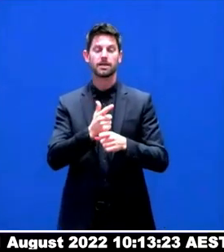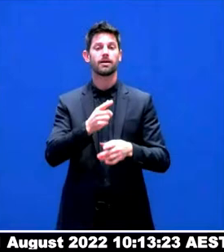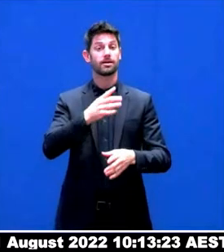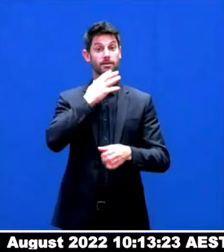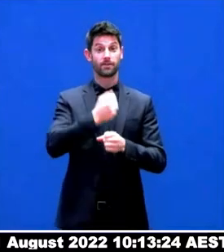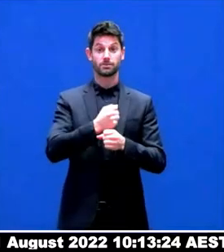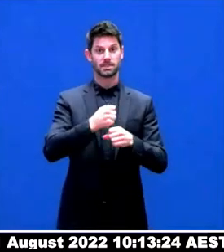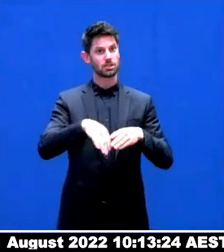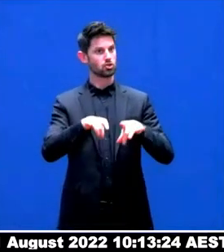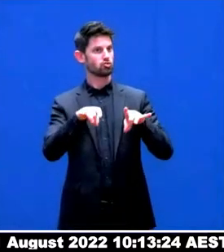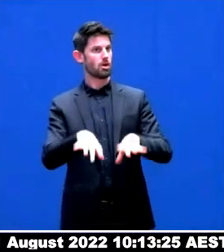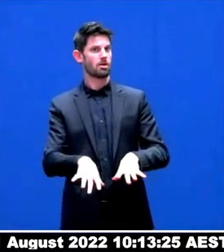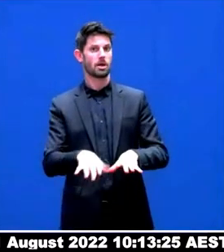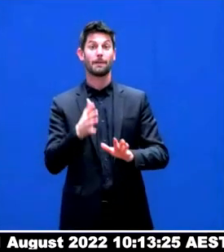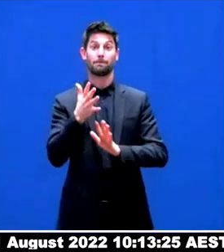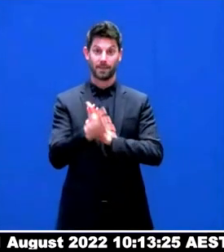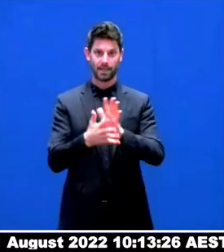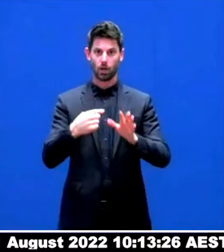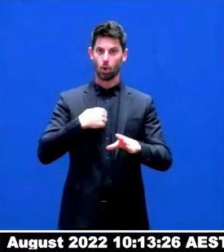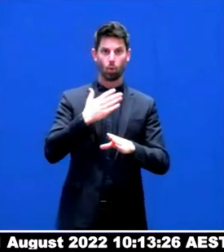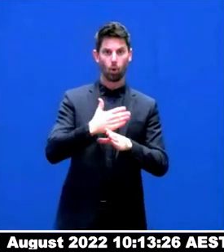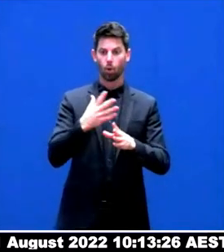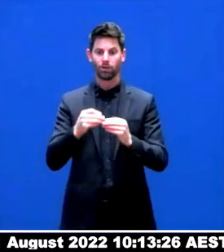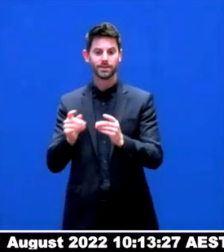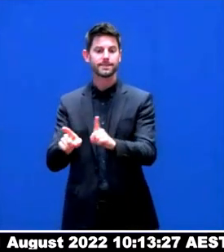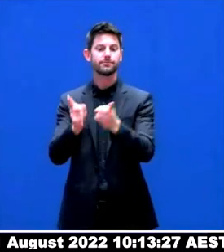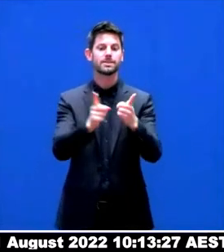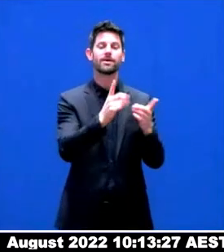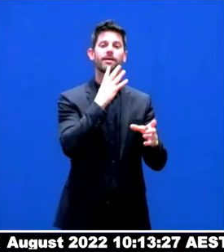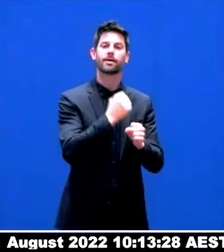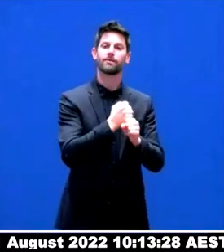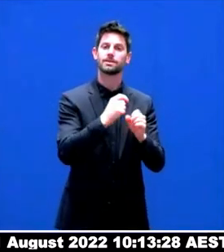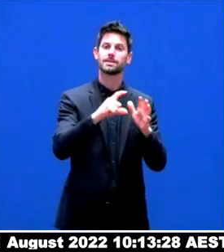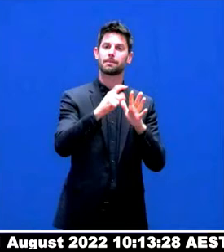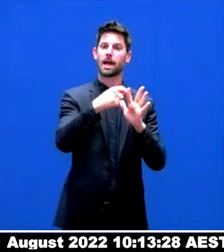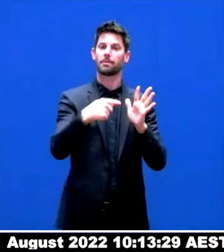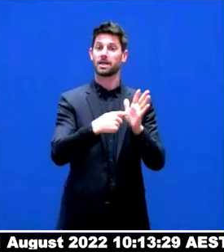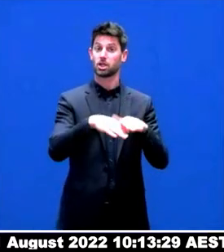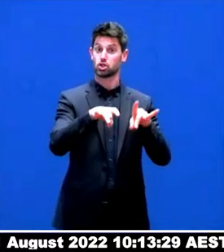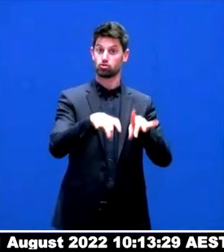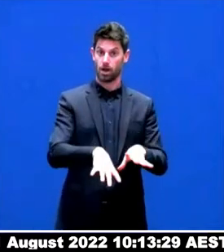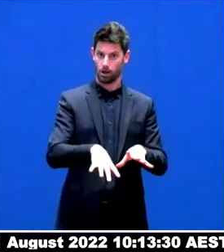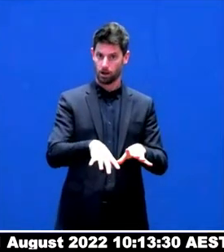so it is about when we work with governments in Australia, about those rights, and at the